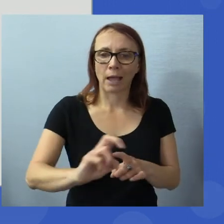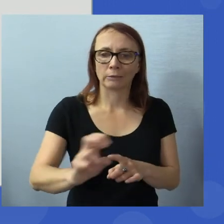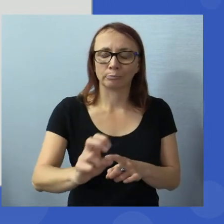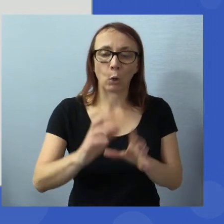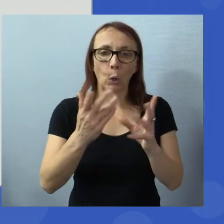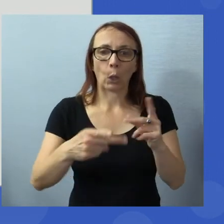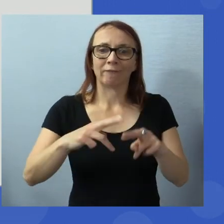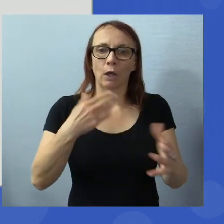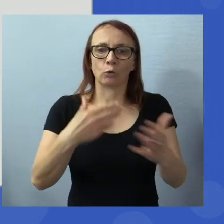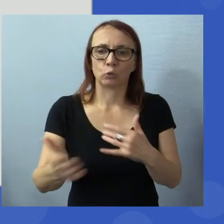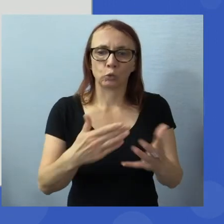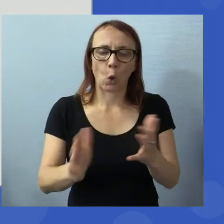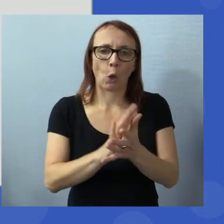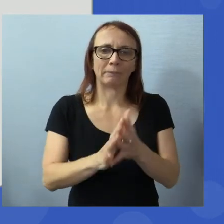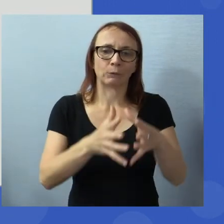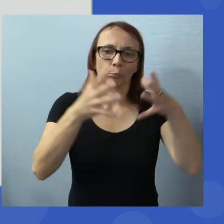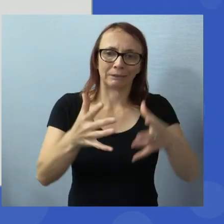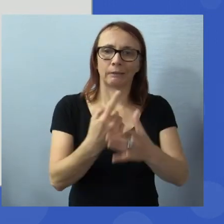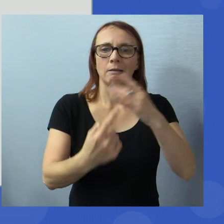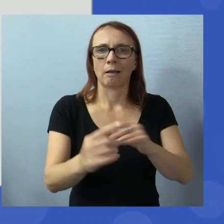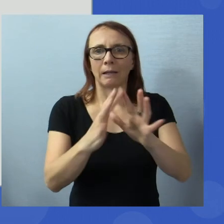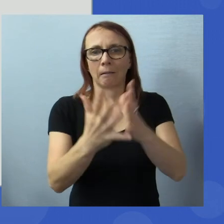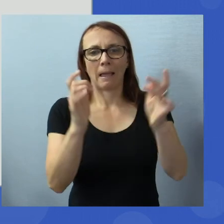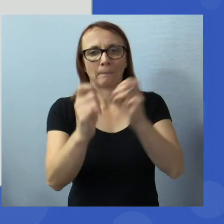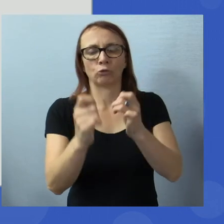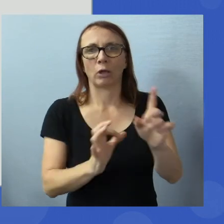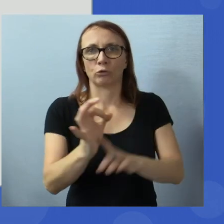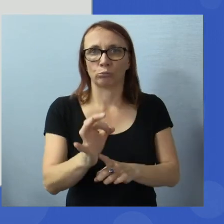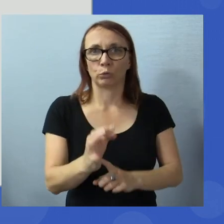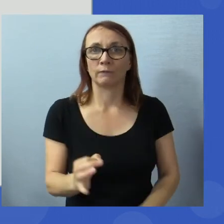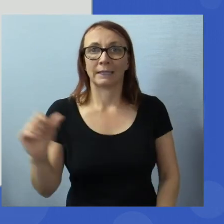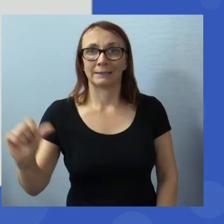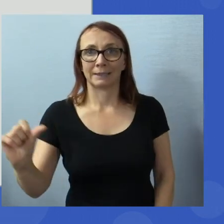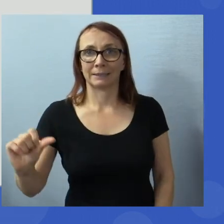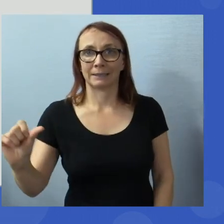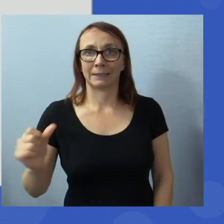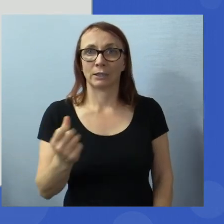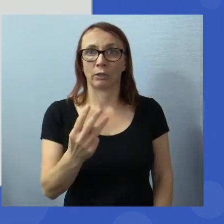have obesity isolation climate change strongly agree 16 percent agree 37